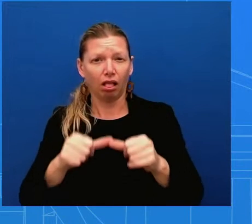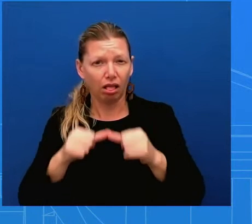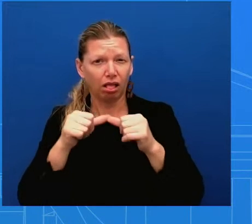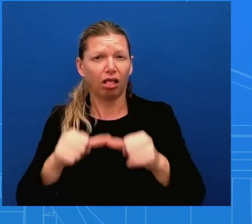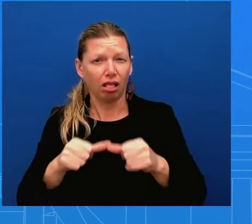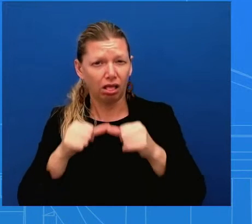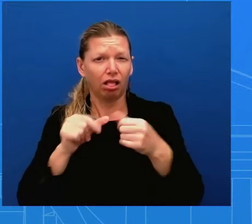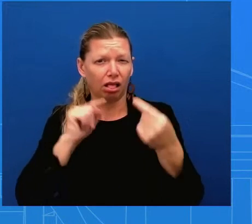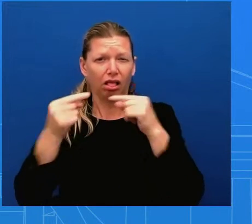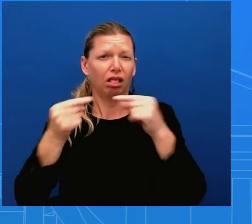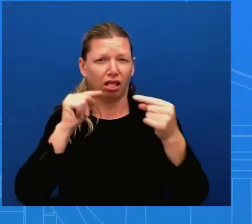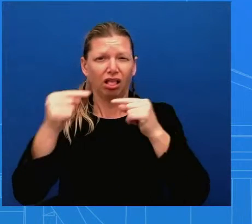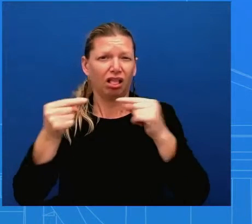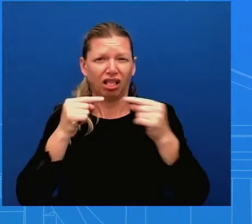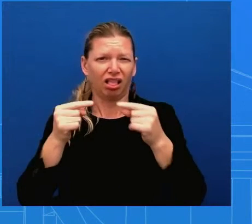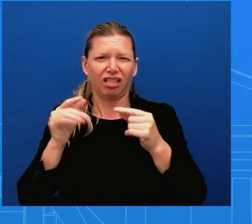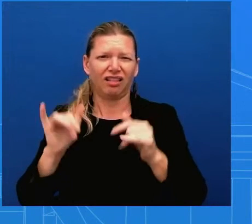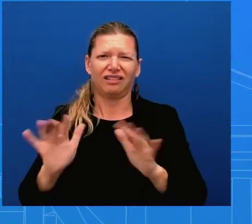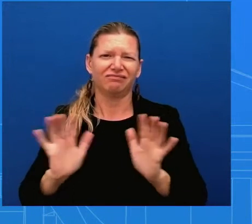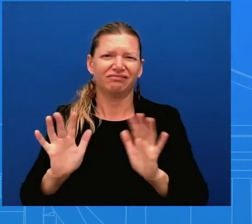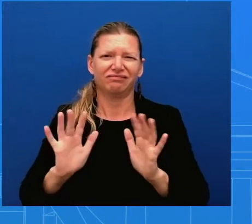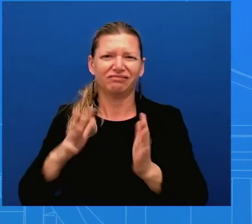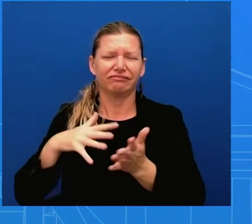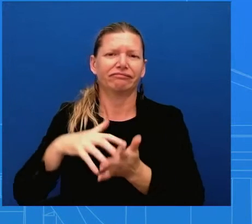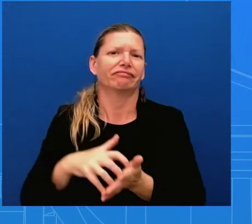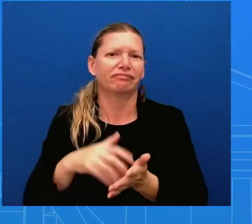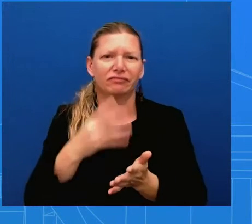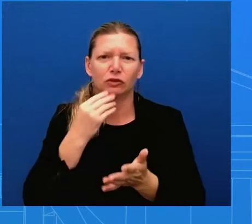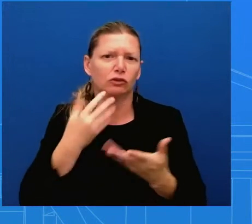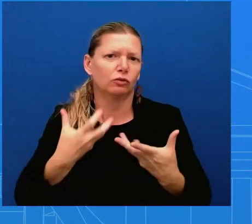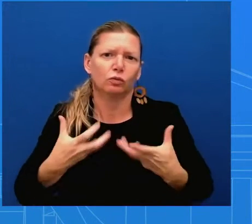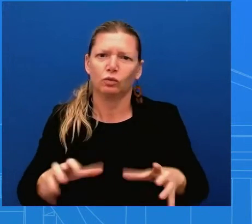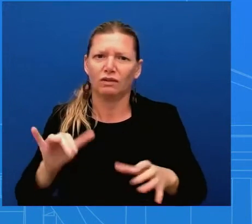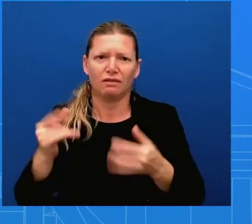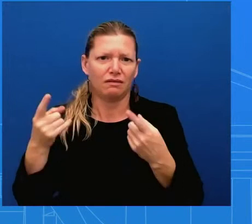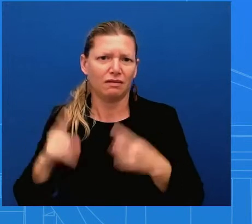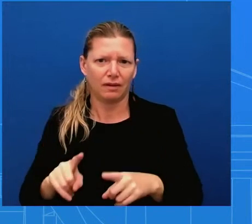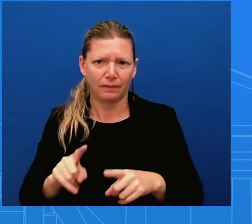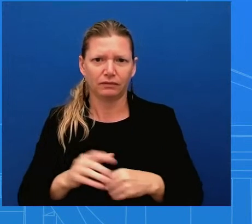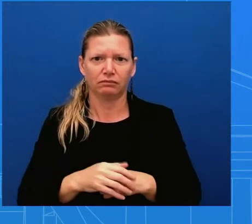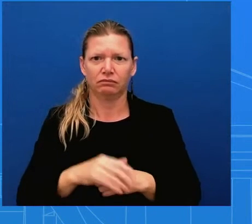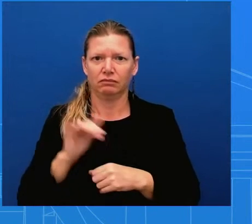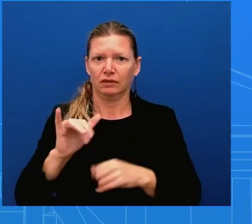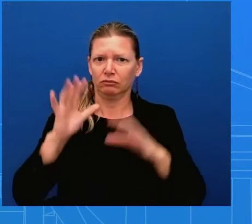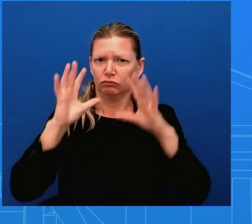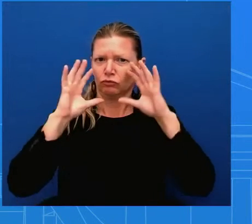And this is all consistent with President Biden's longstanding view that, ultimately, a two-state solution